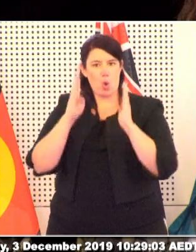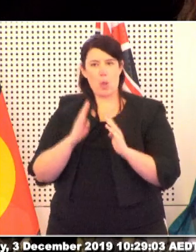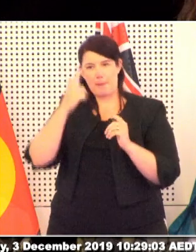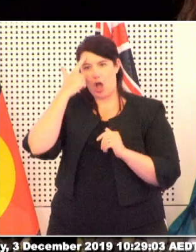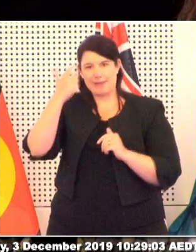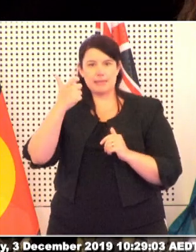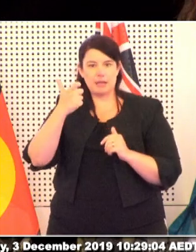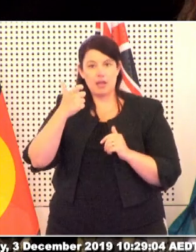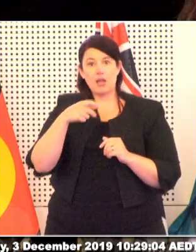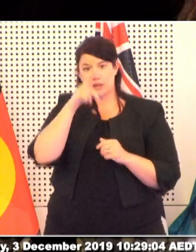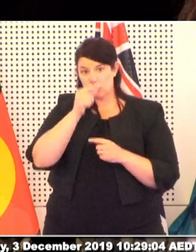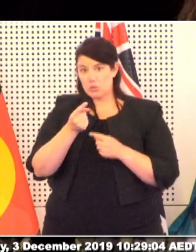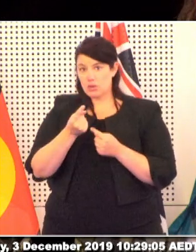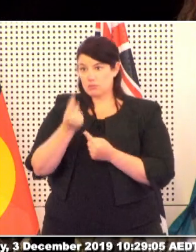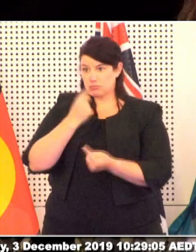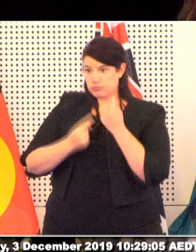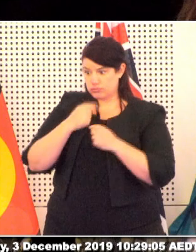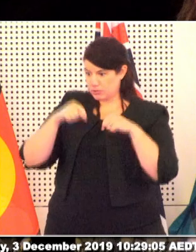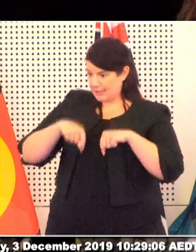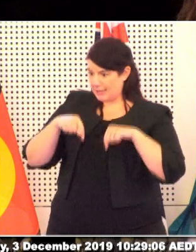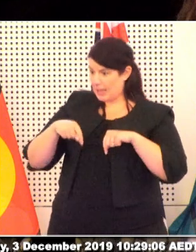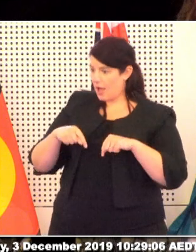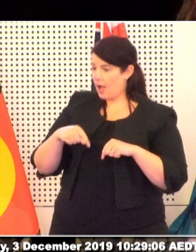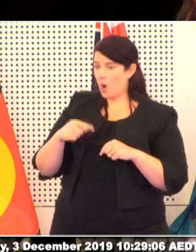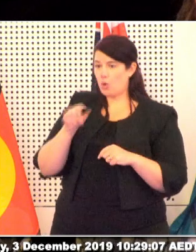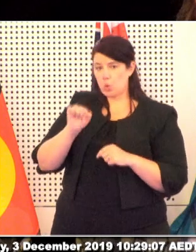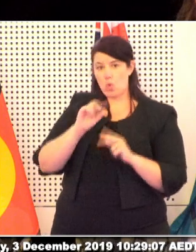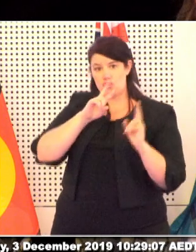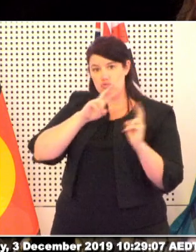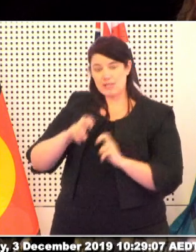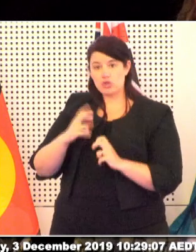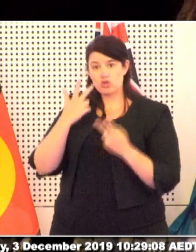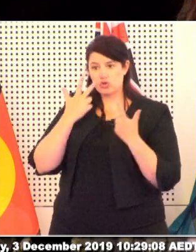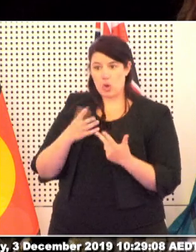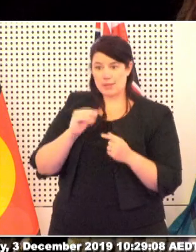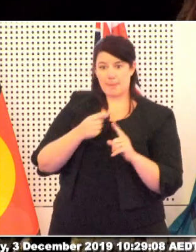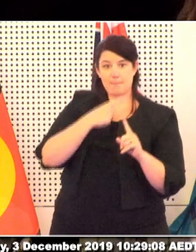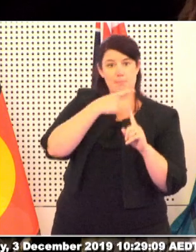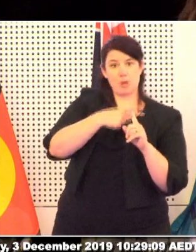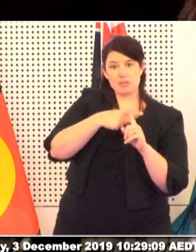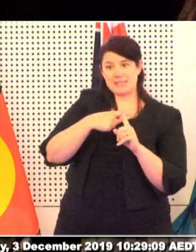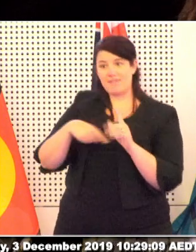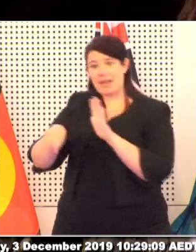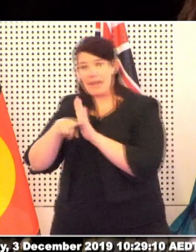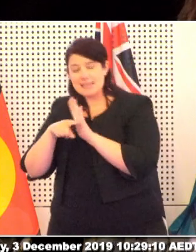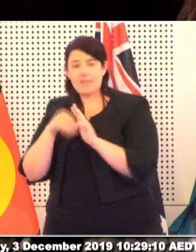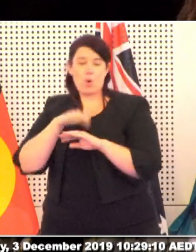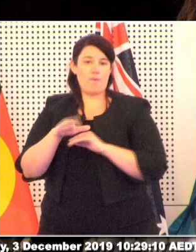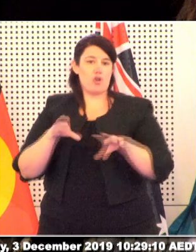Can you explain to the Commission what your research has shown to be some of the key advantages and disadvantages?